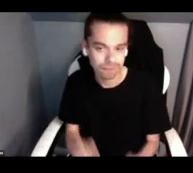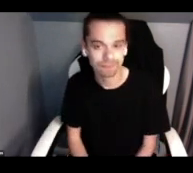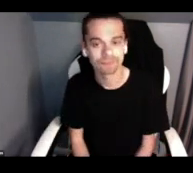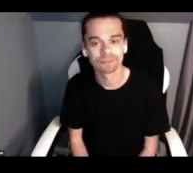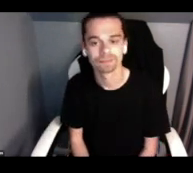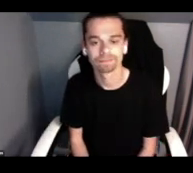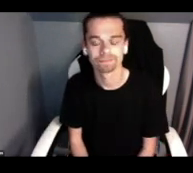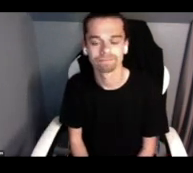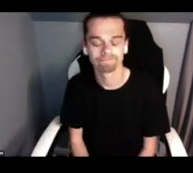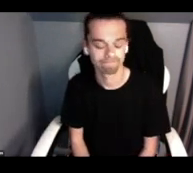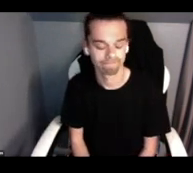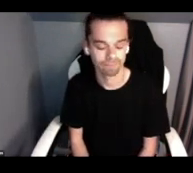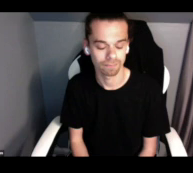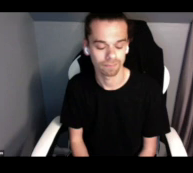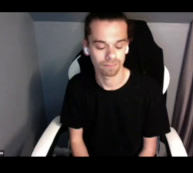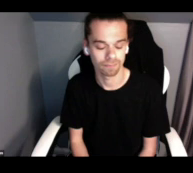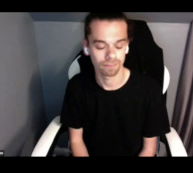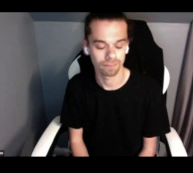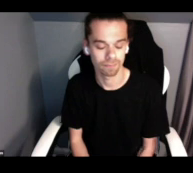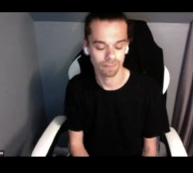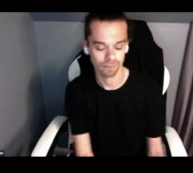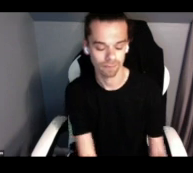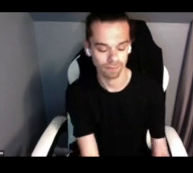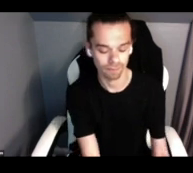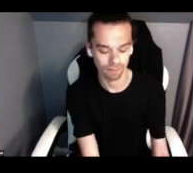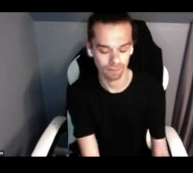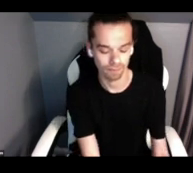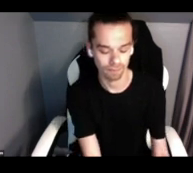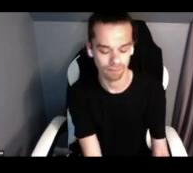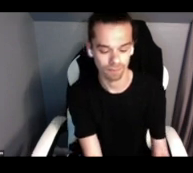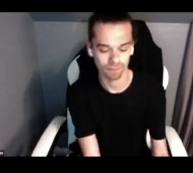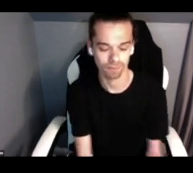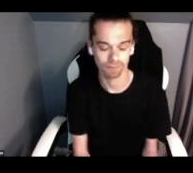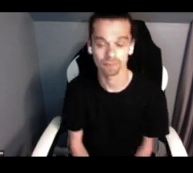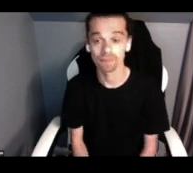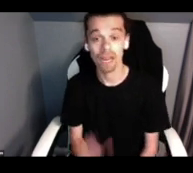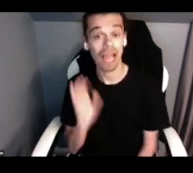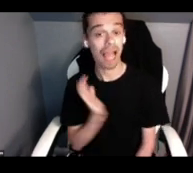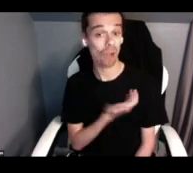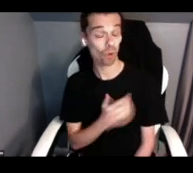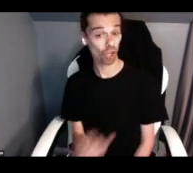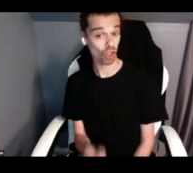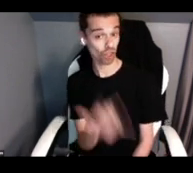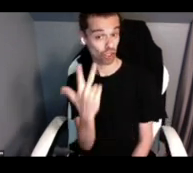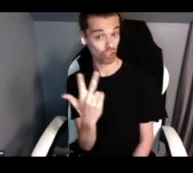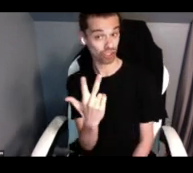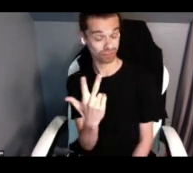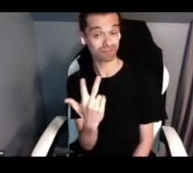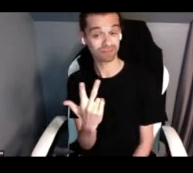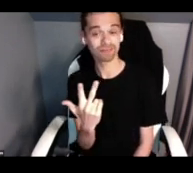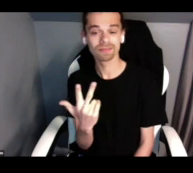In our third and last aim is to serve as a national resource for